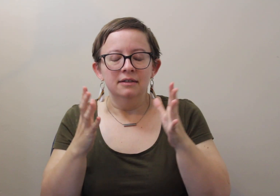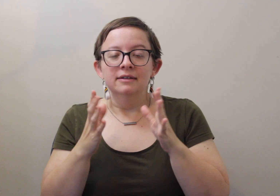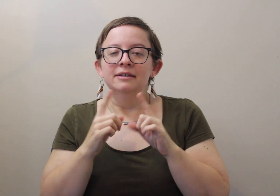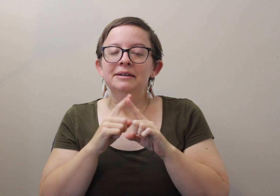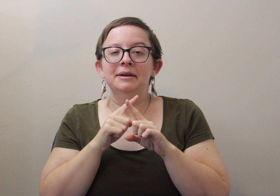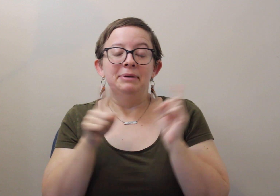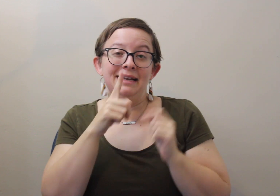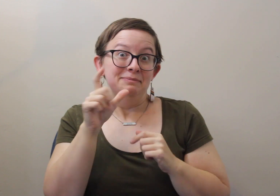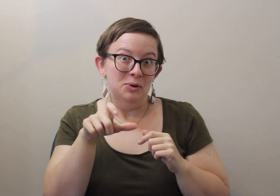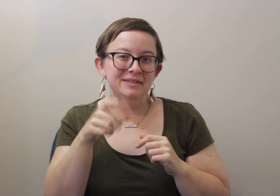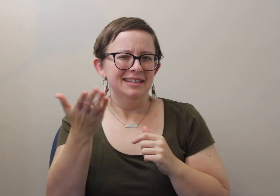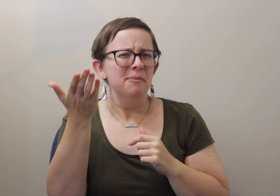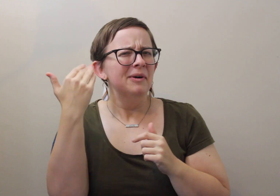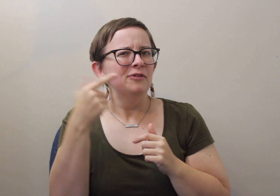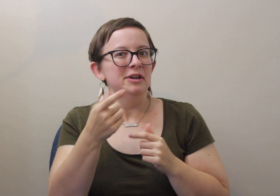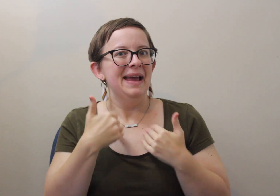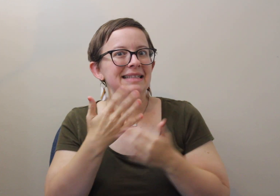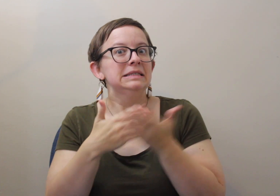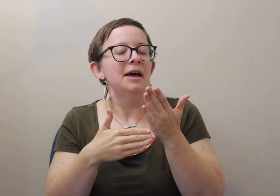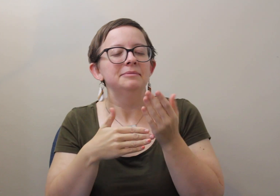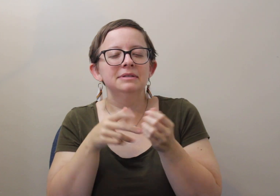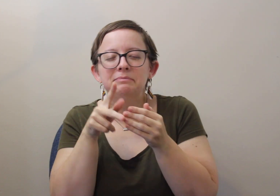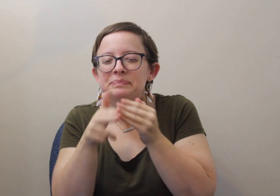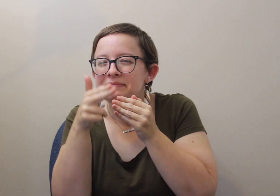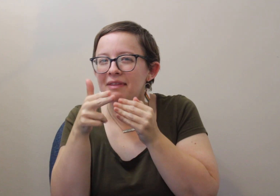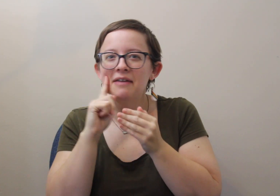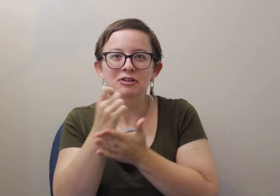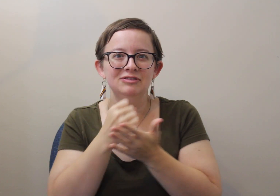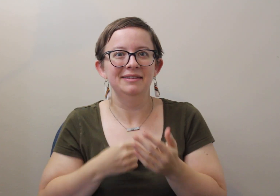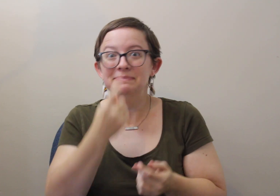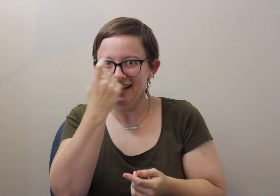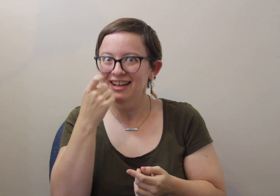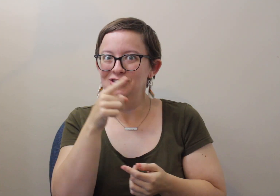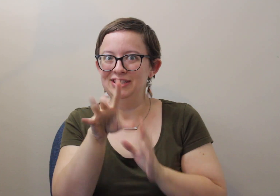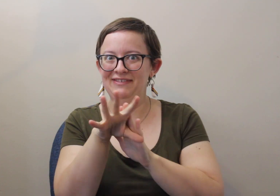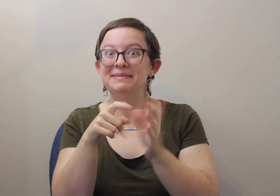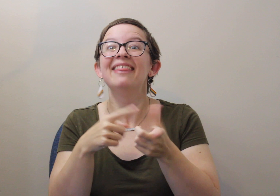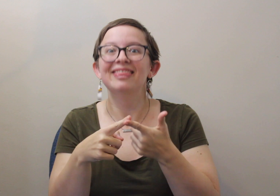I don't get it. But we're not supposed to. I know before she got a little bit, like a small snippet if you remember.